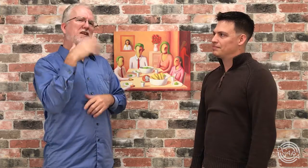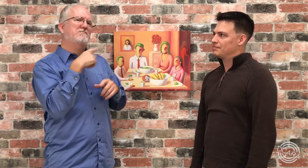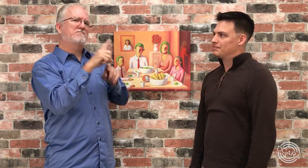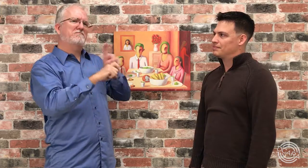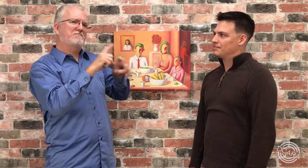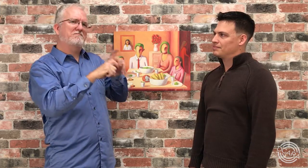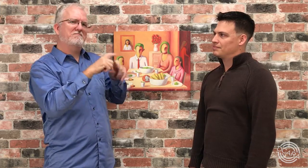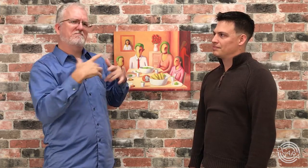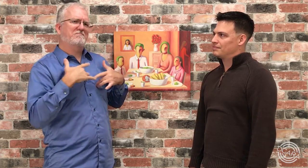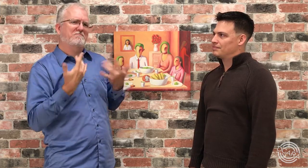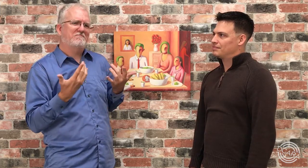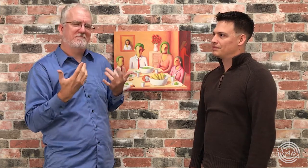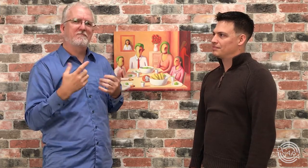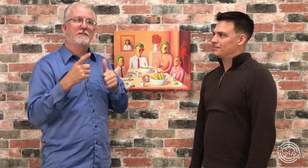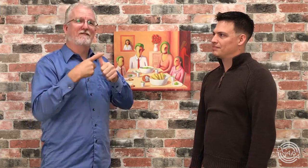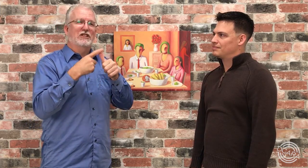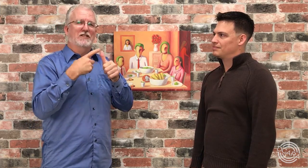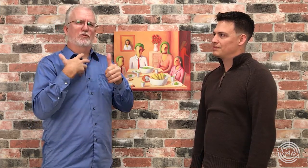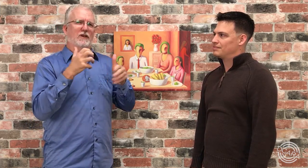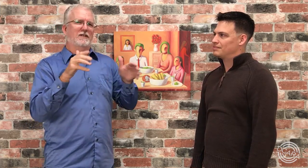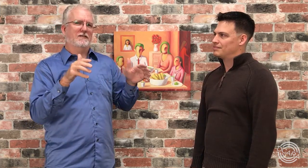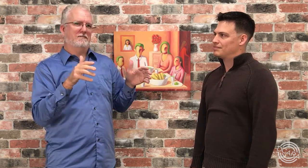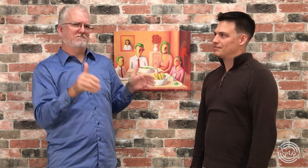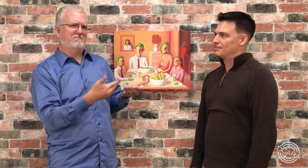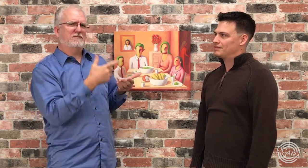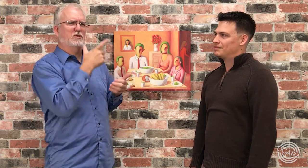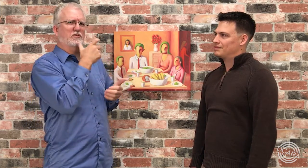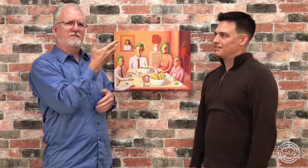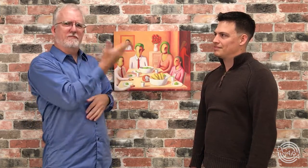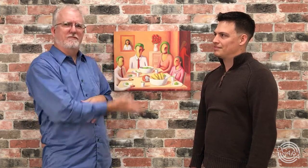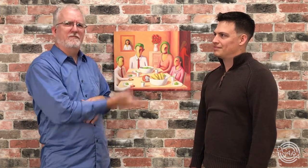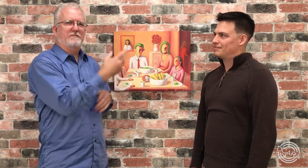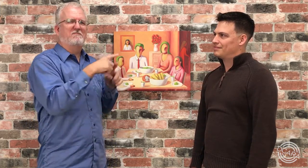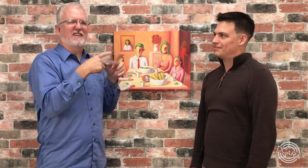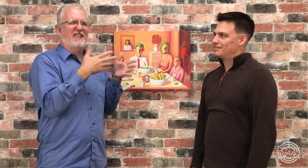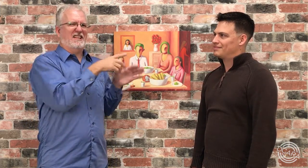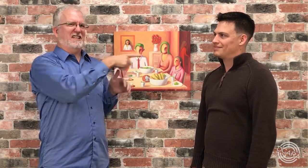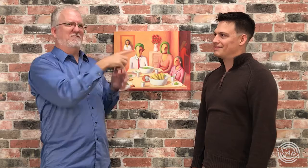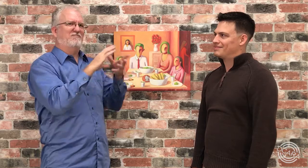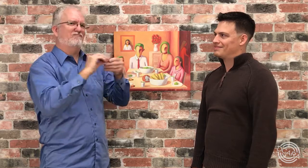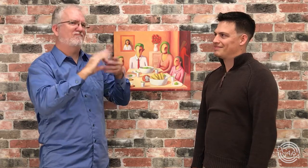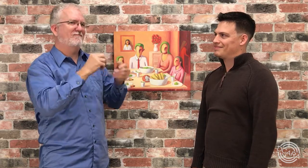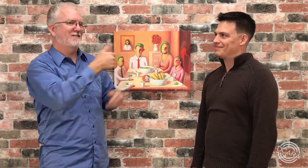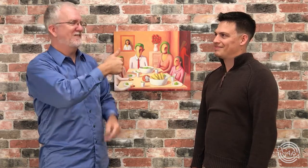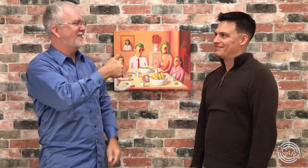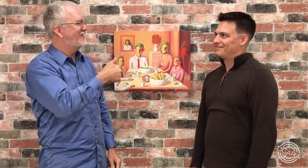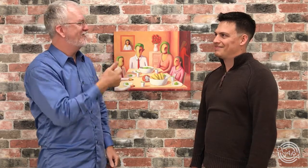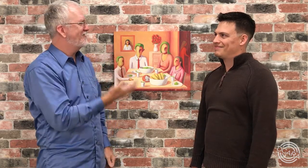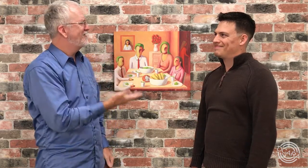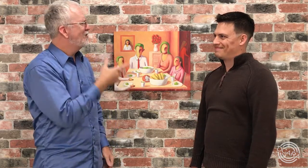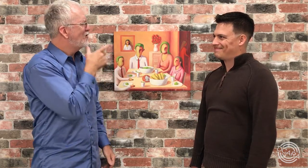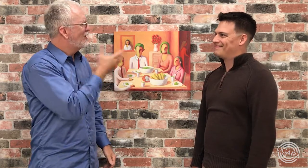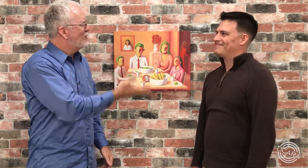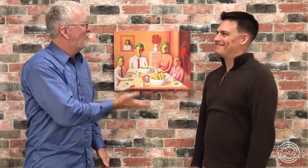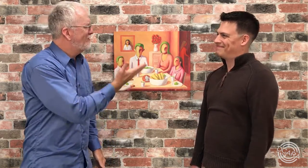Before we get to the details of the program, I want to introduce Brian and let him tell us about himself.